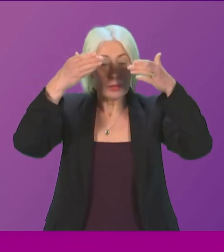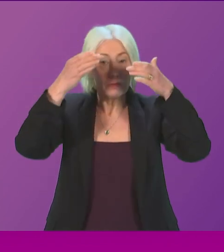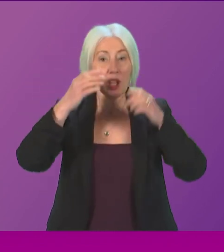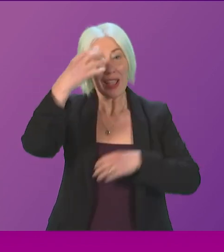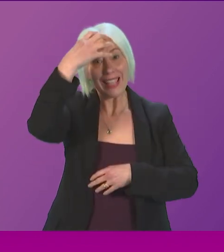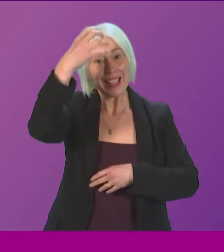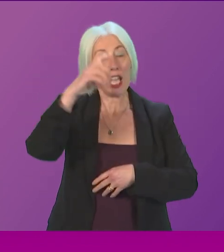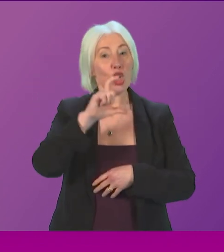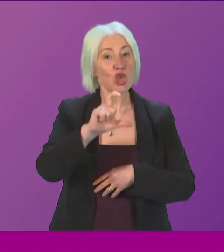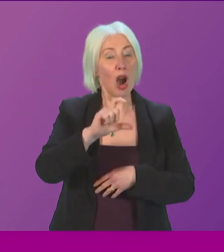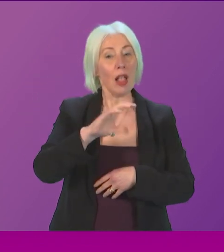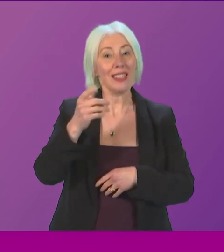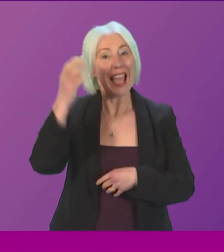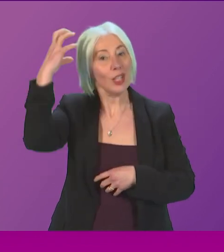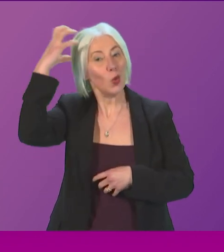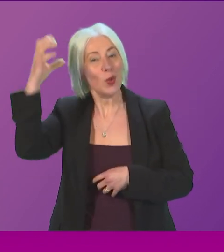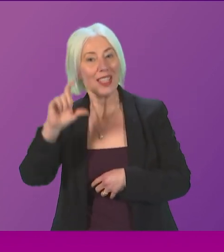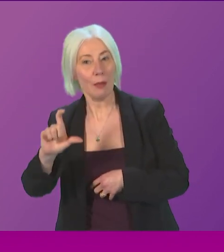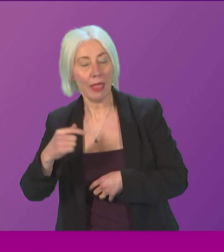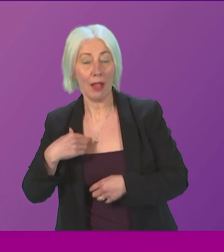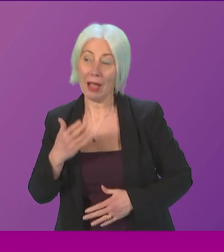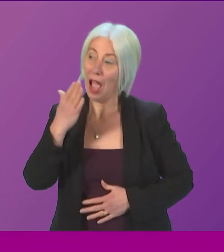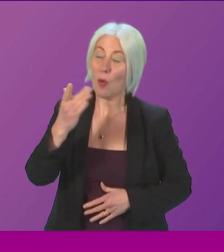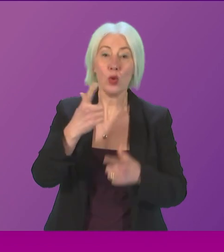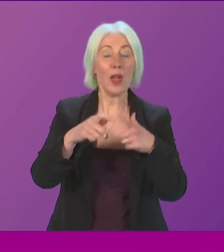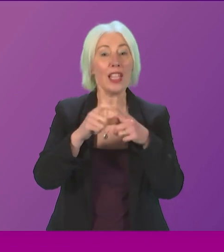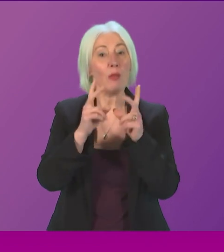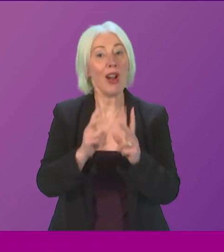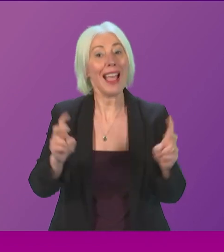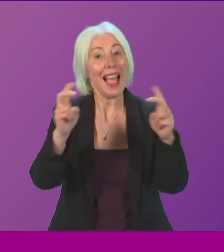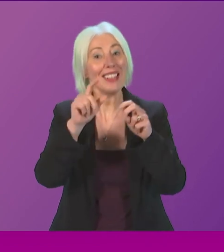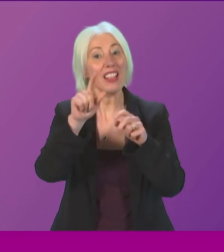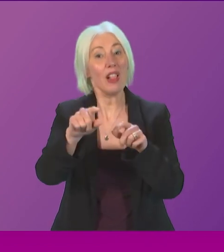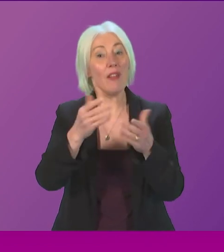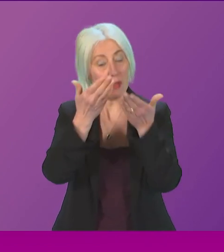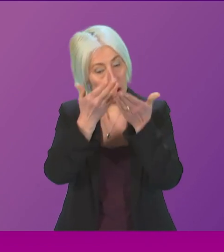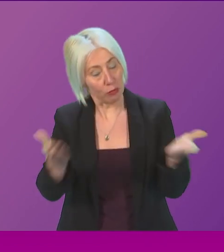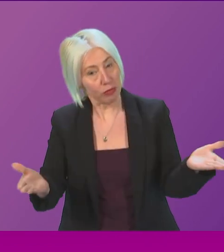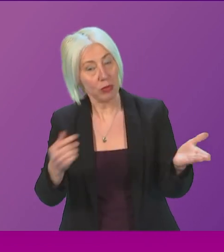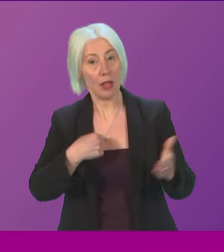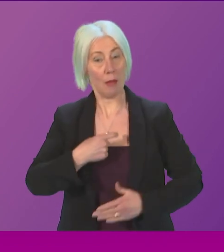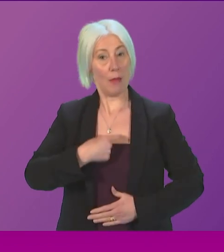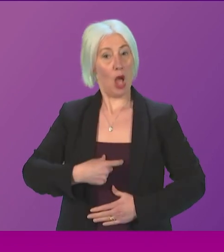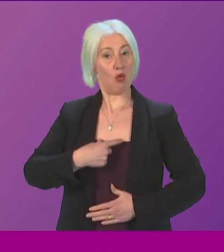I attended the ceremony at Edinburgh Castle that marked that occasion in my role as Keeper